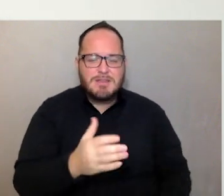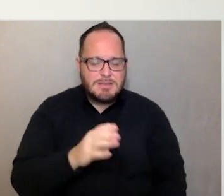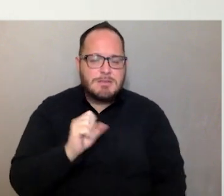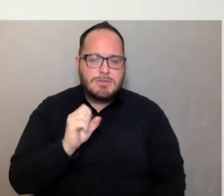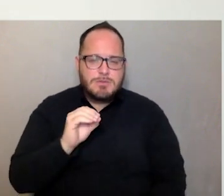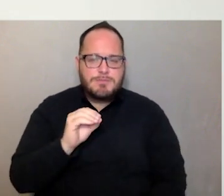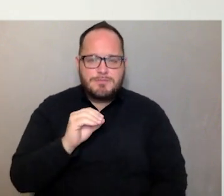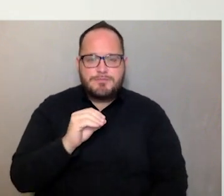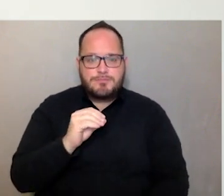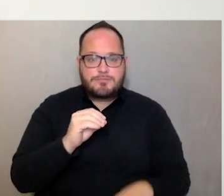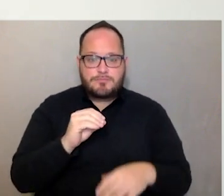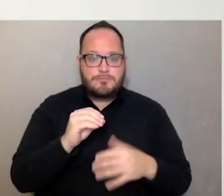BONAMICI MENTIONED, IF ANYTHING THIS PANDEMIC HAS PROVEN TO US